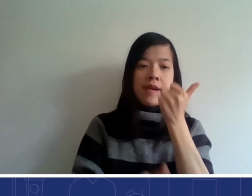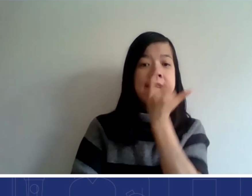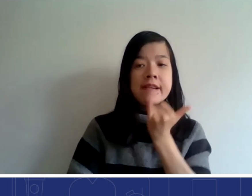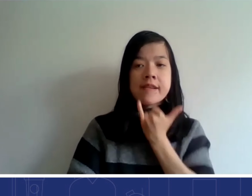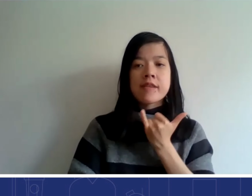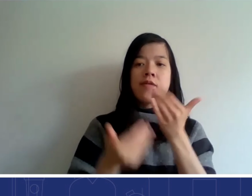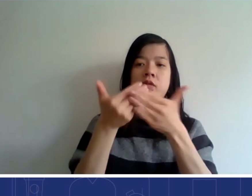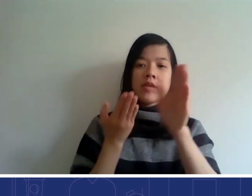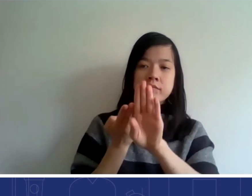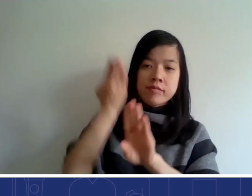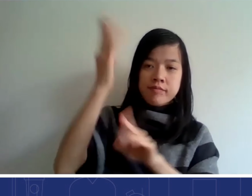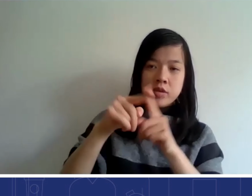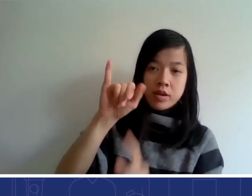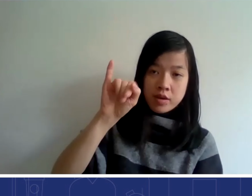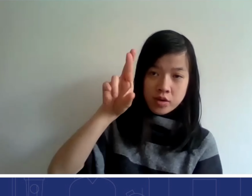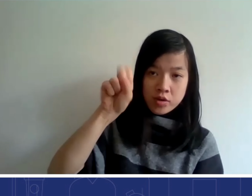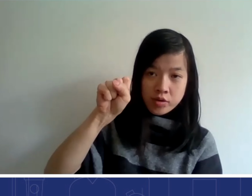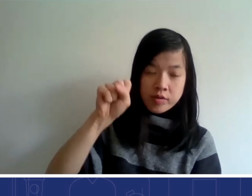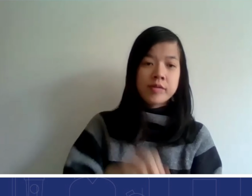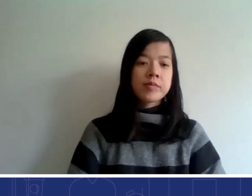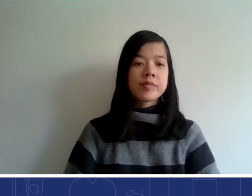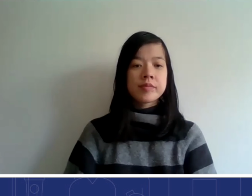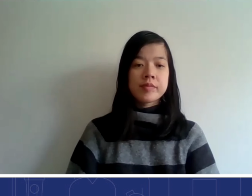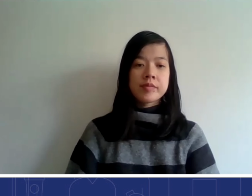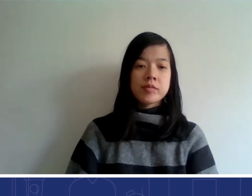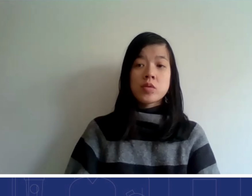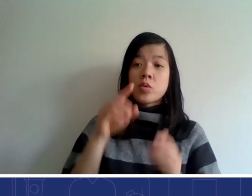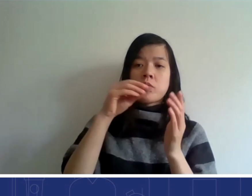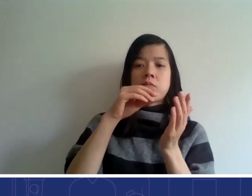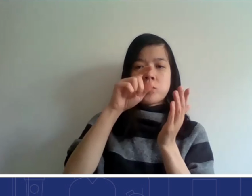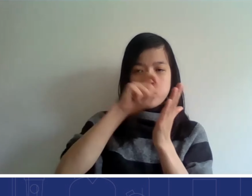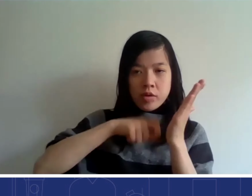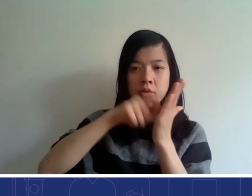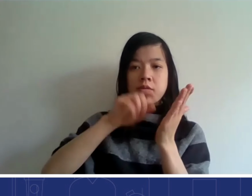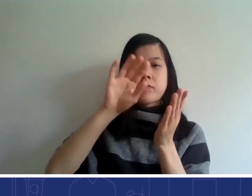that you have the right amount of money and that you avoid any errors before sending to the IRS.